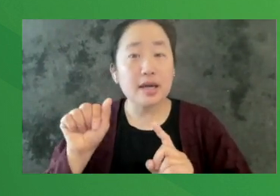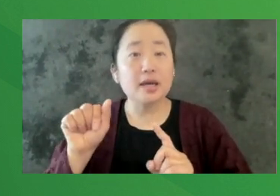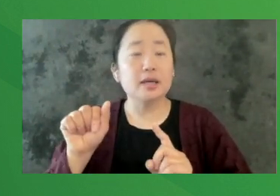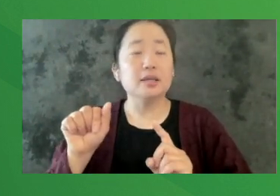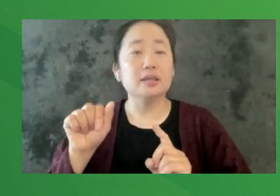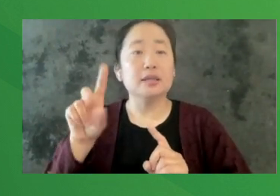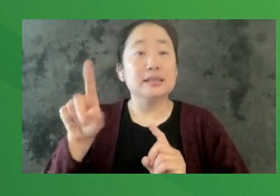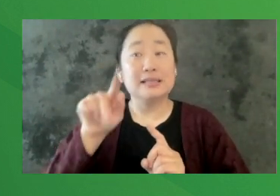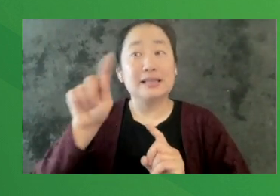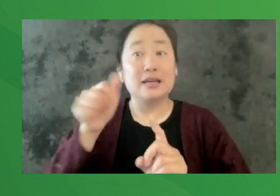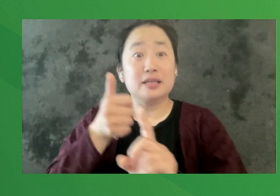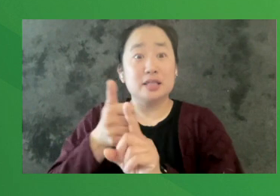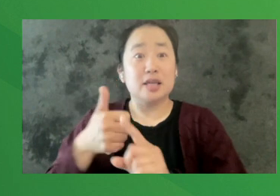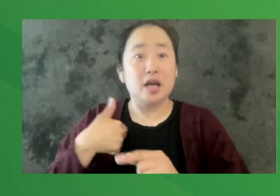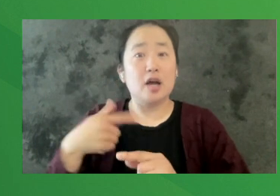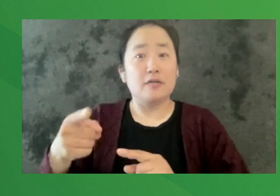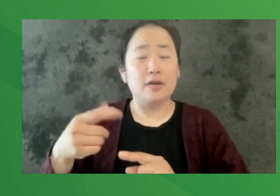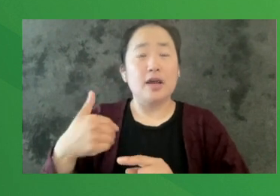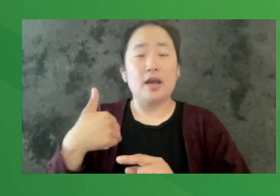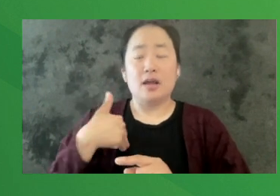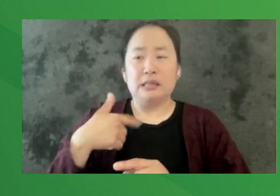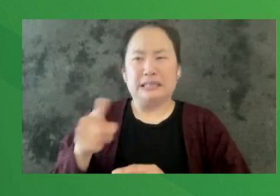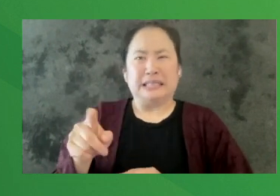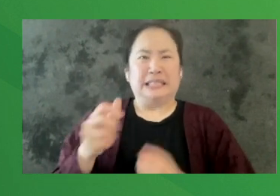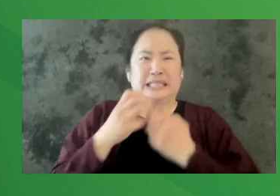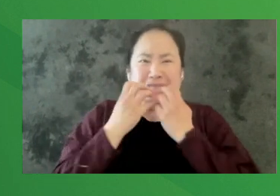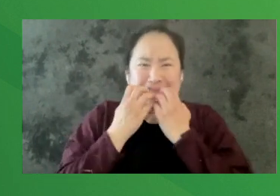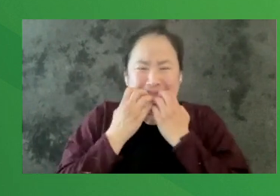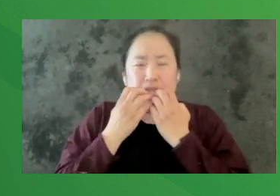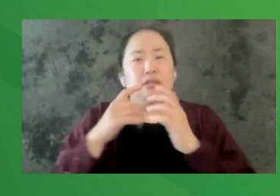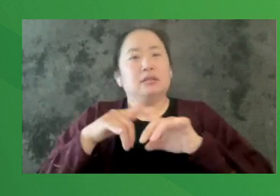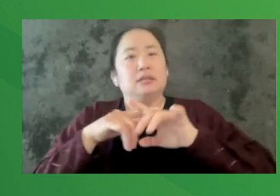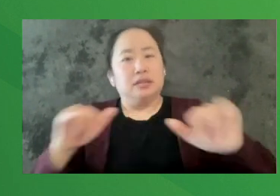but also gives us direction for how to structure solid inquiries and learning